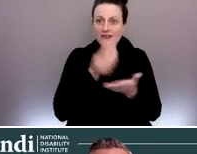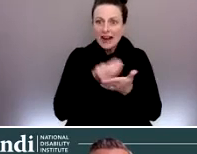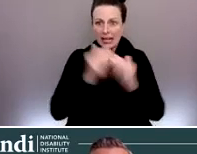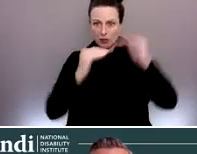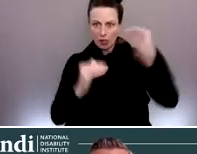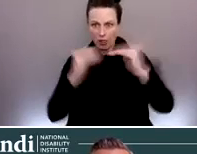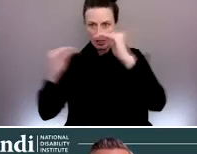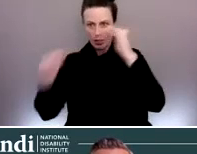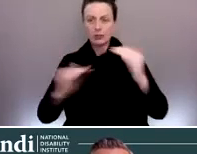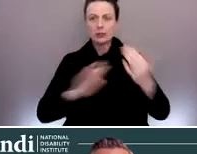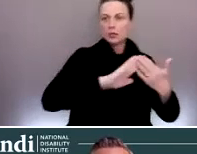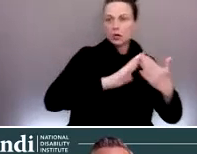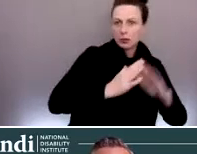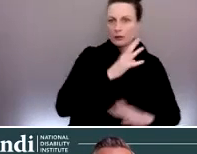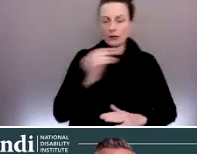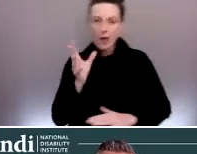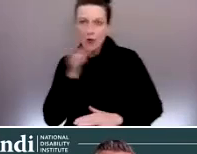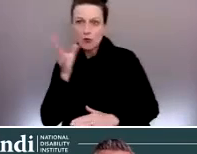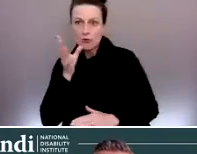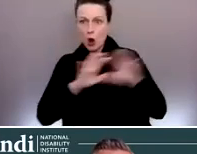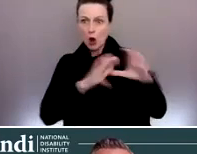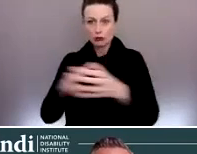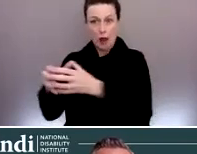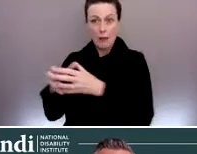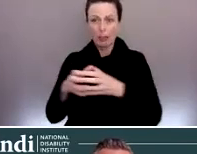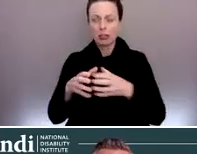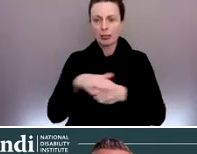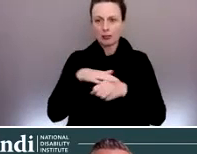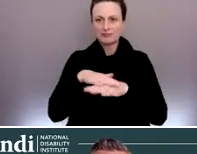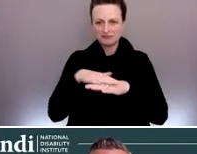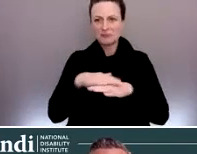and rural Tribal communities. We will understand the impact of